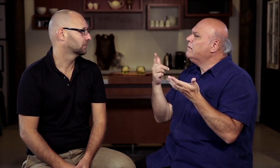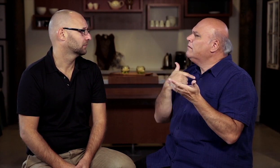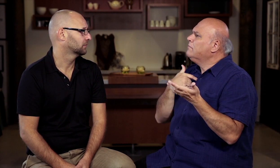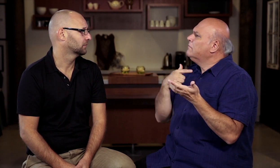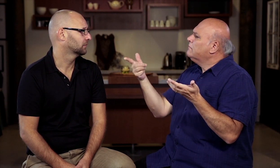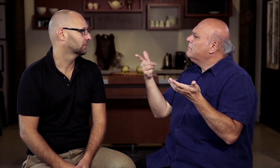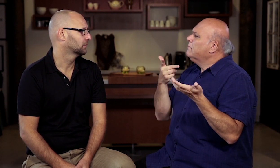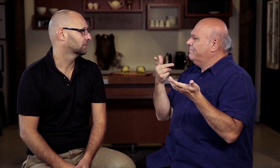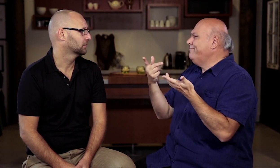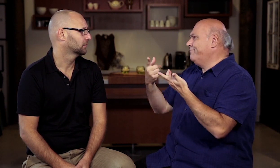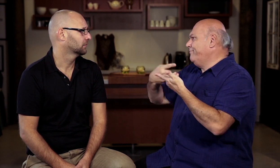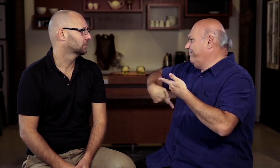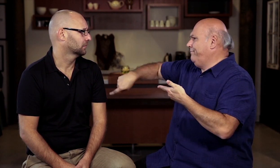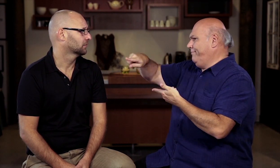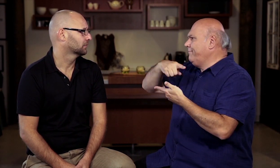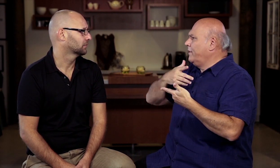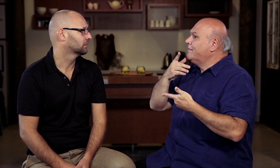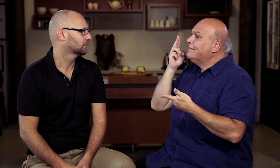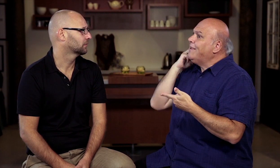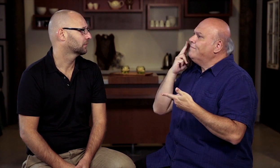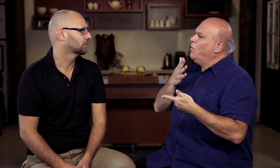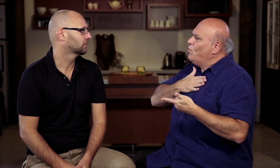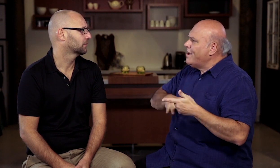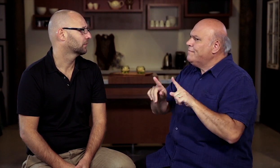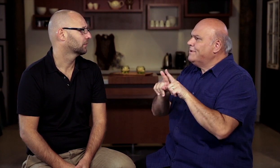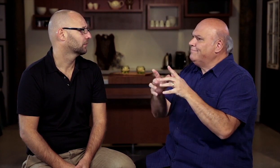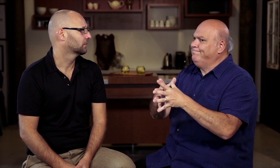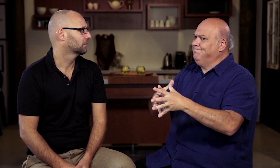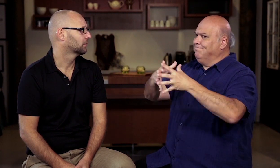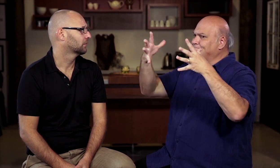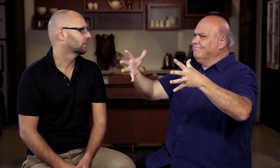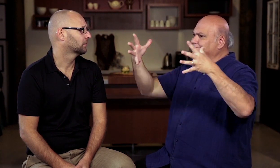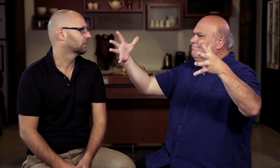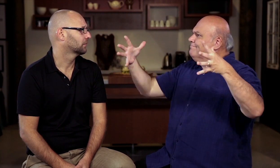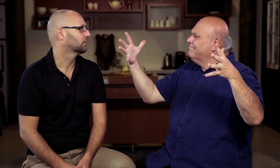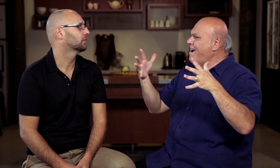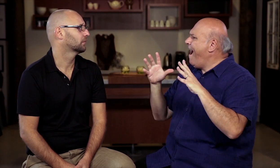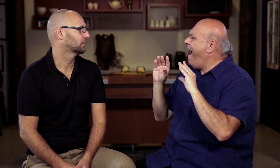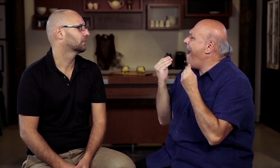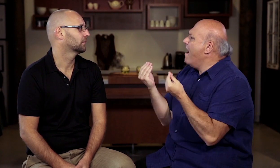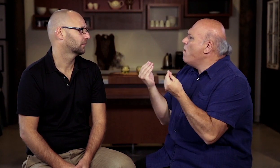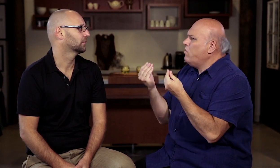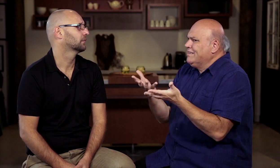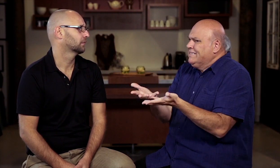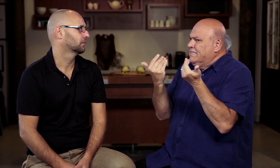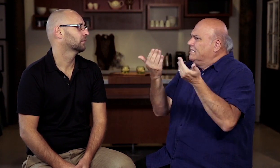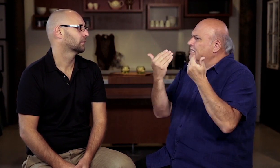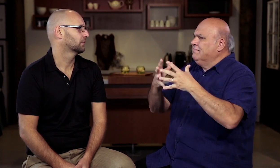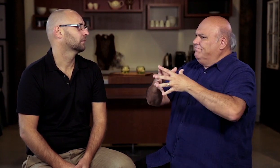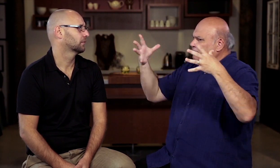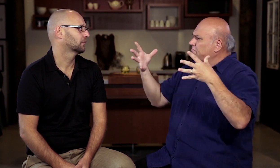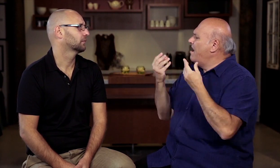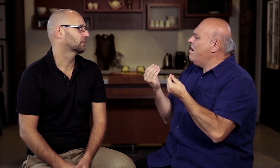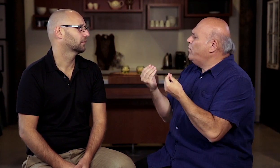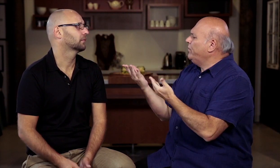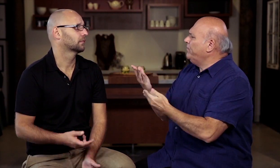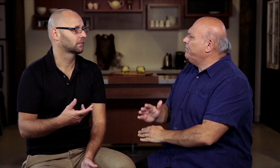people want to see our community grow. How can we do this, engage them to grow?